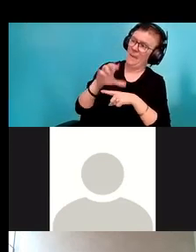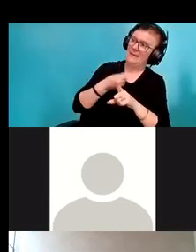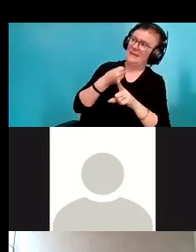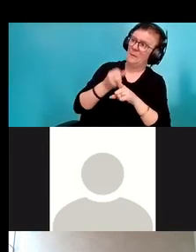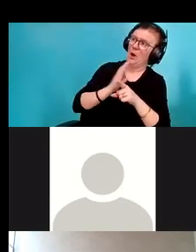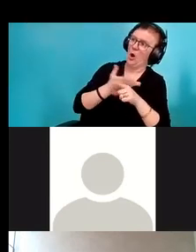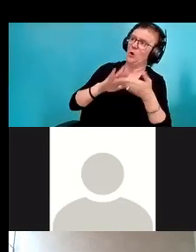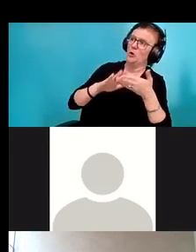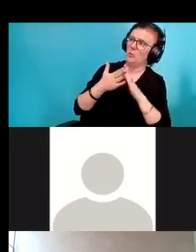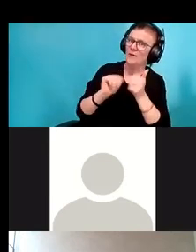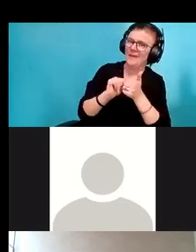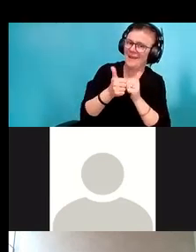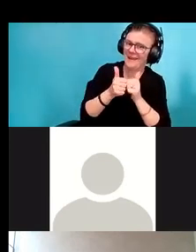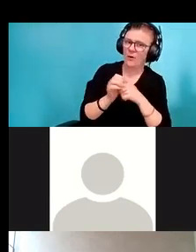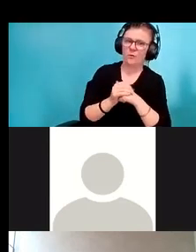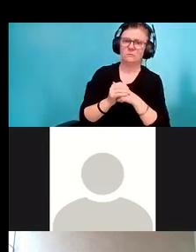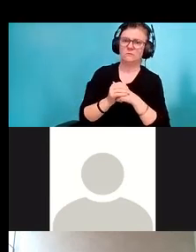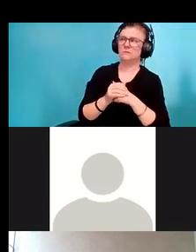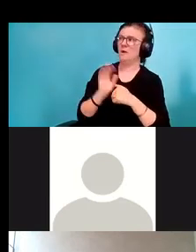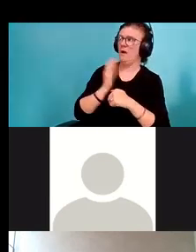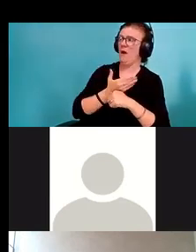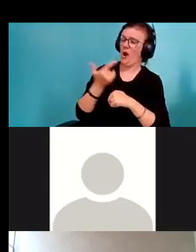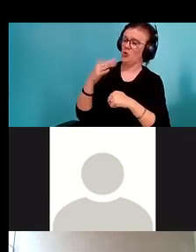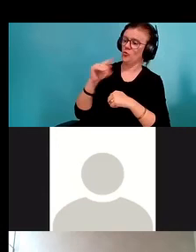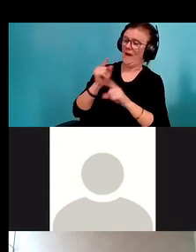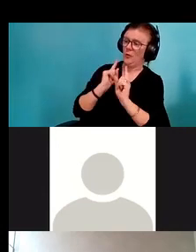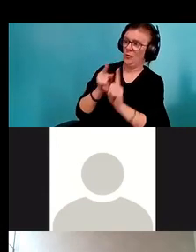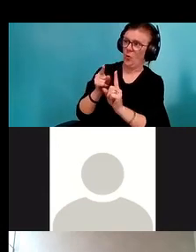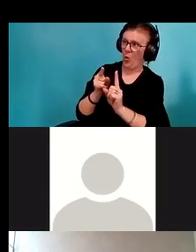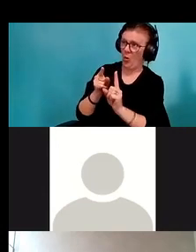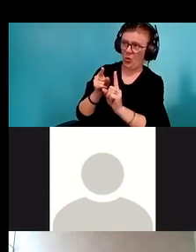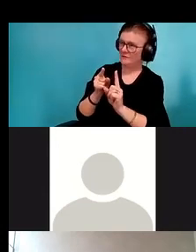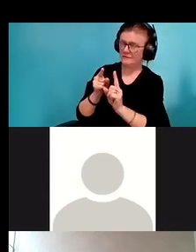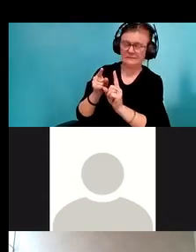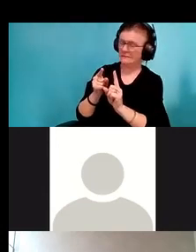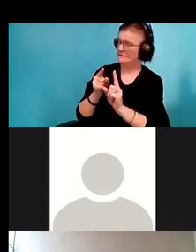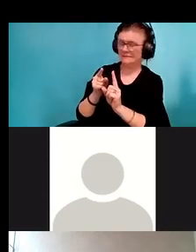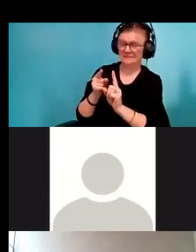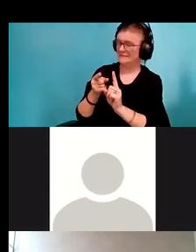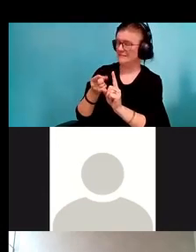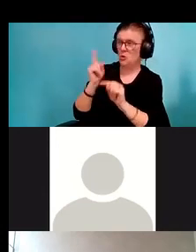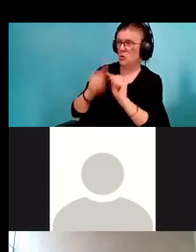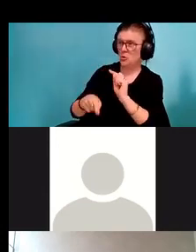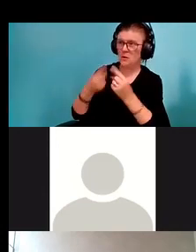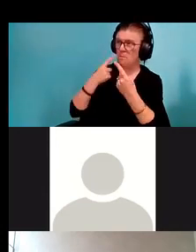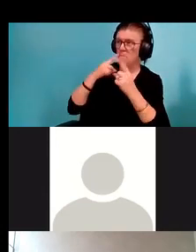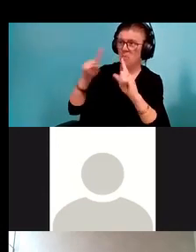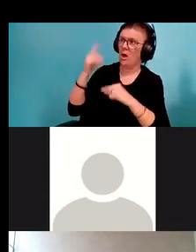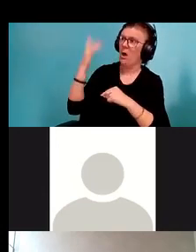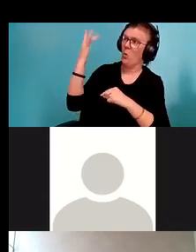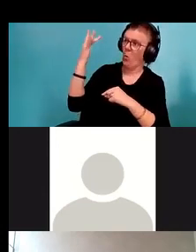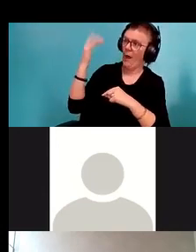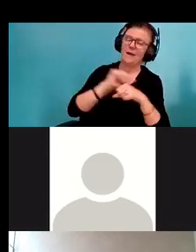the status of your grant goals and objectives, what you were meant to do, and how you were either not able to do it,